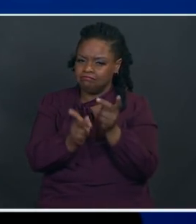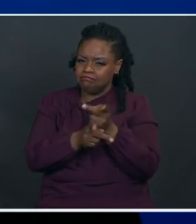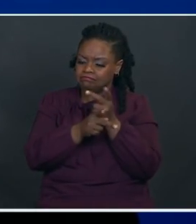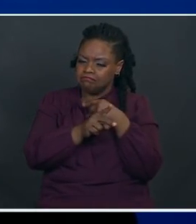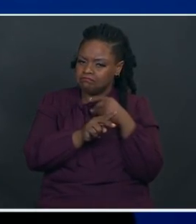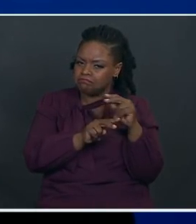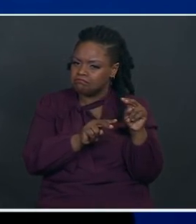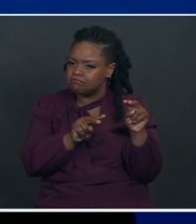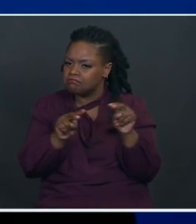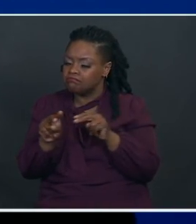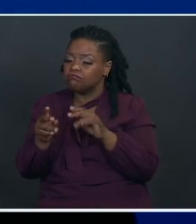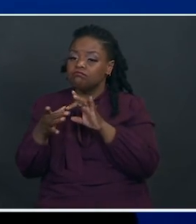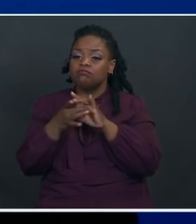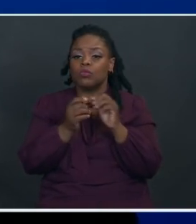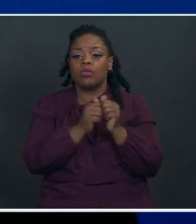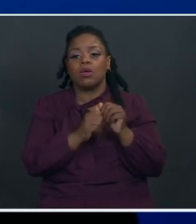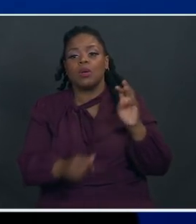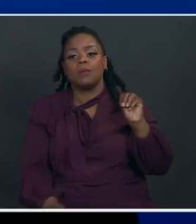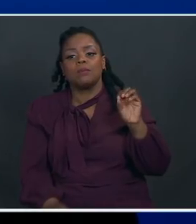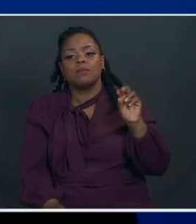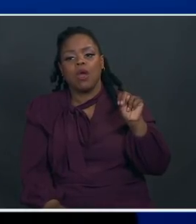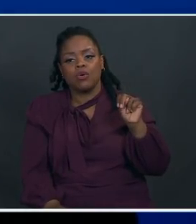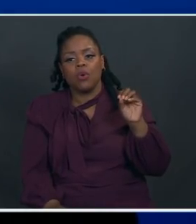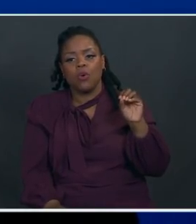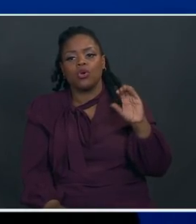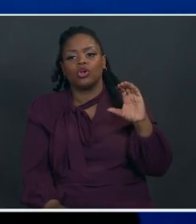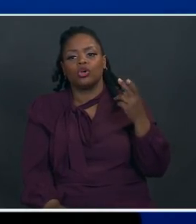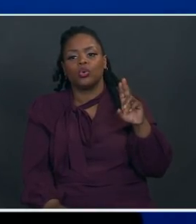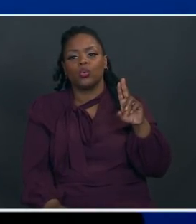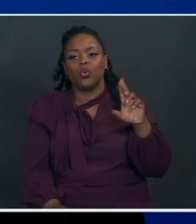because they are more seriously inhibited in the sense